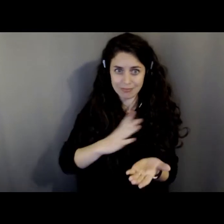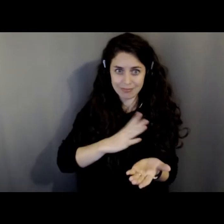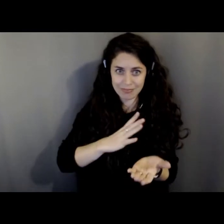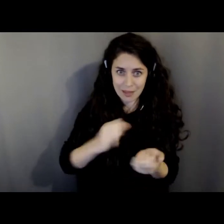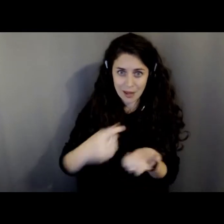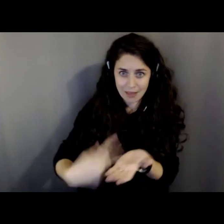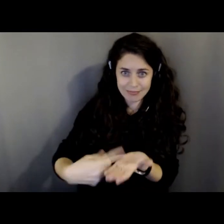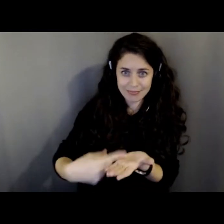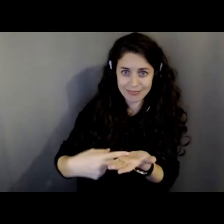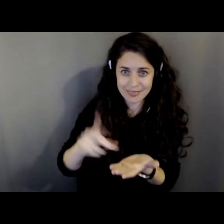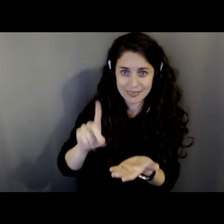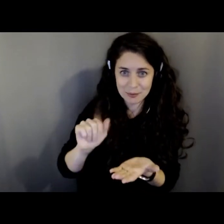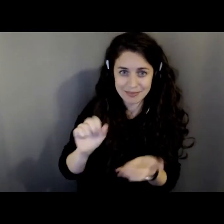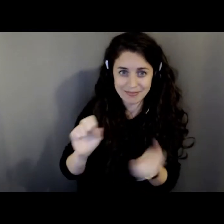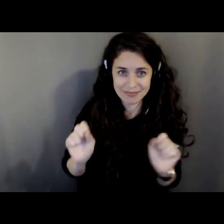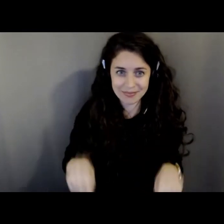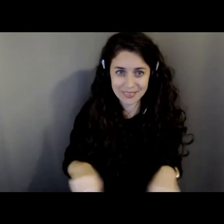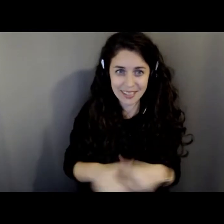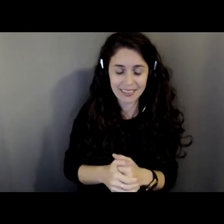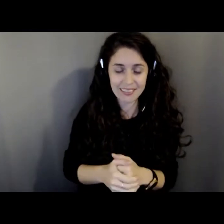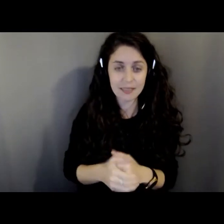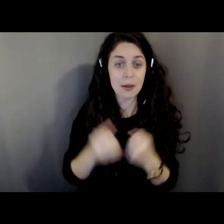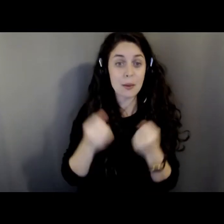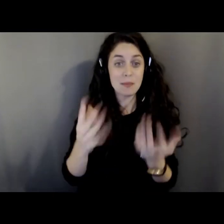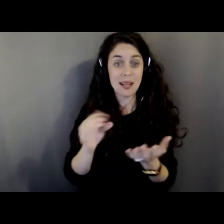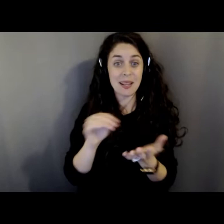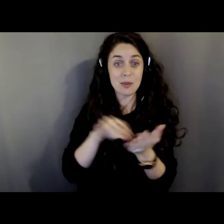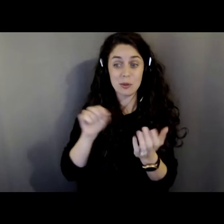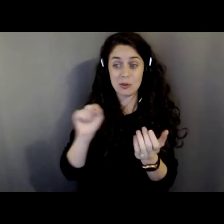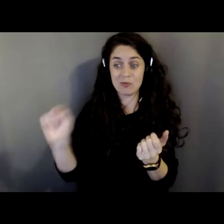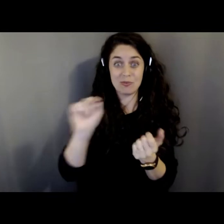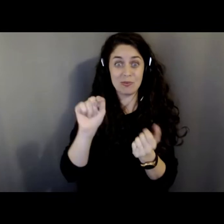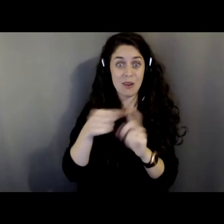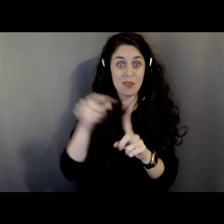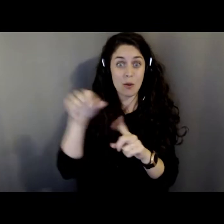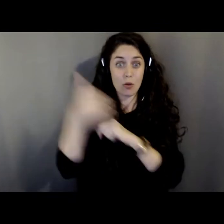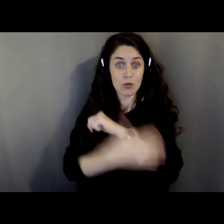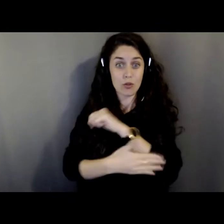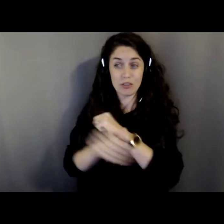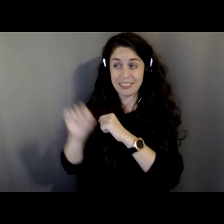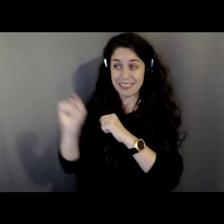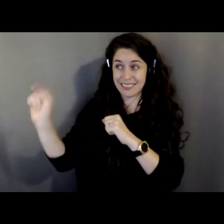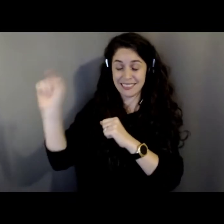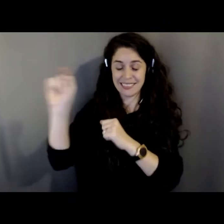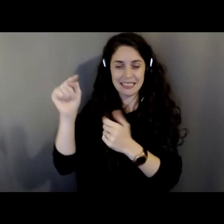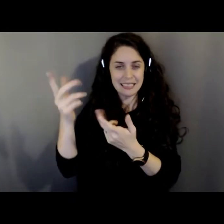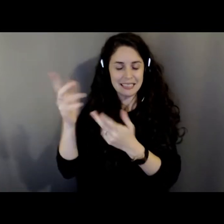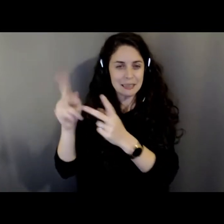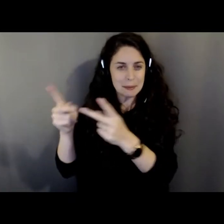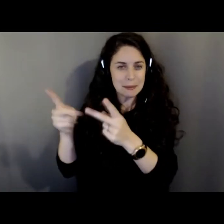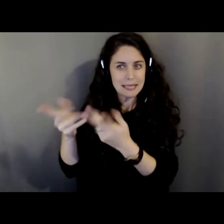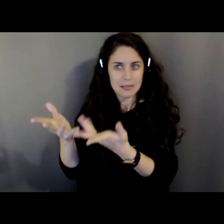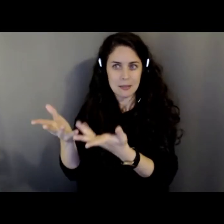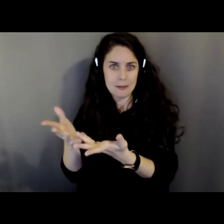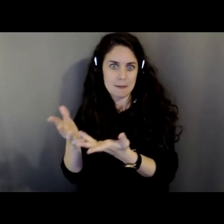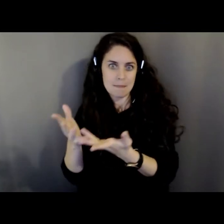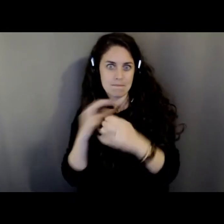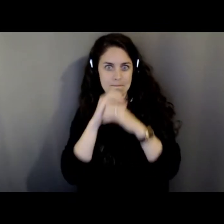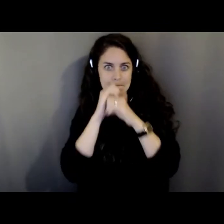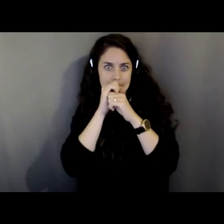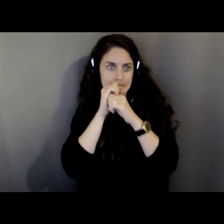of these students come from countries or places where it's not okay - where hiding your disability